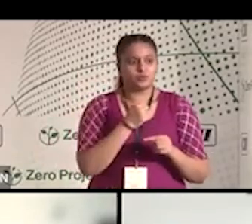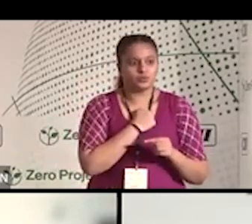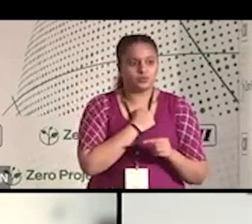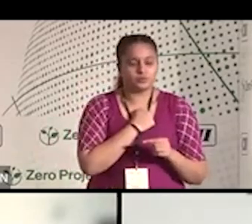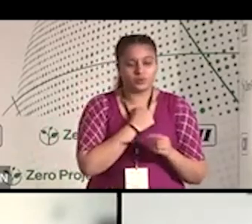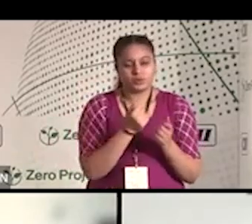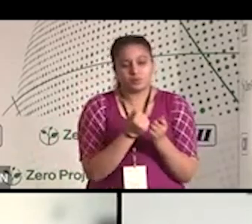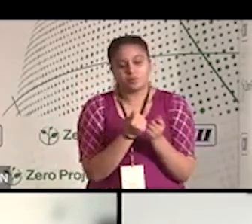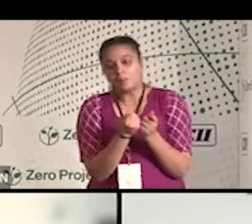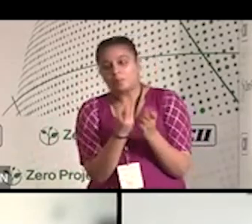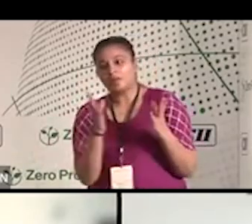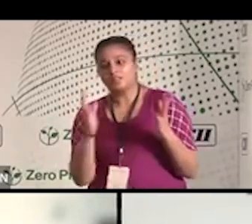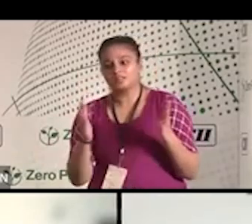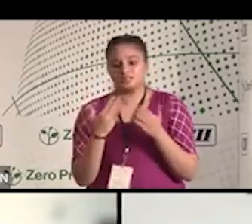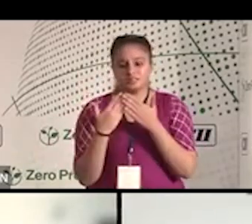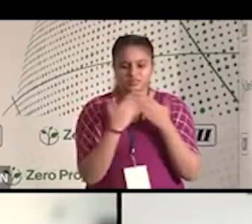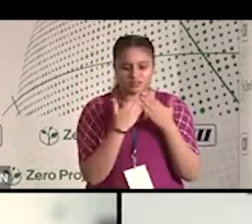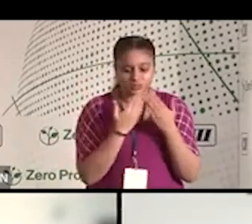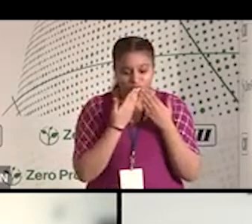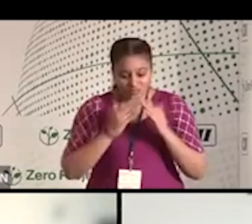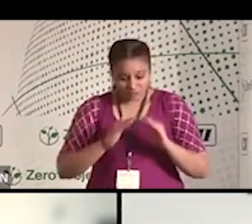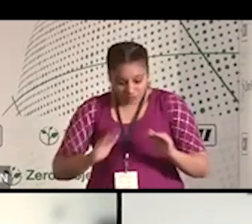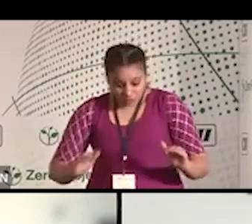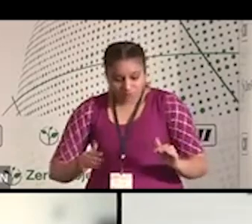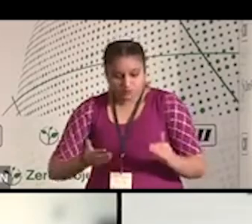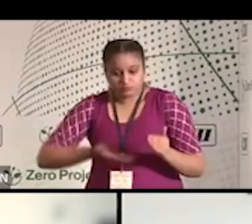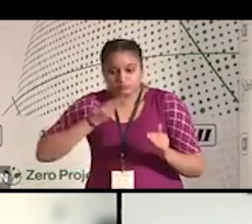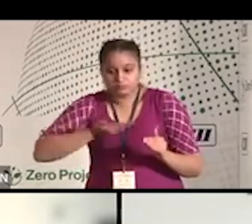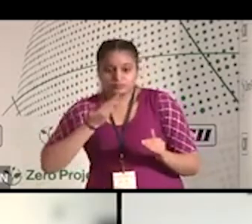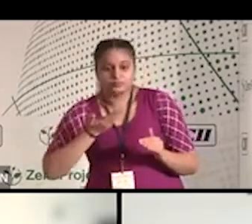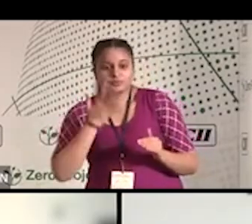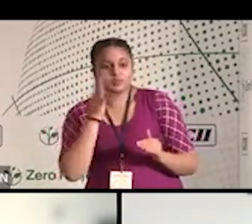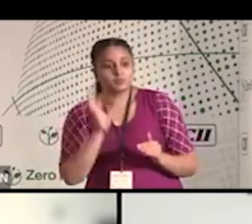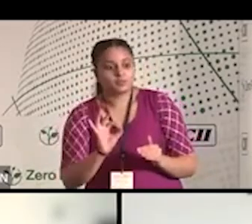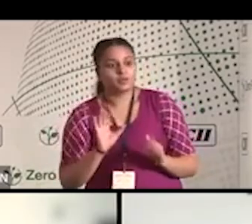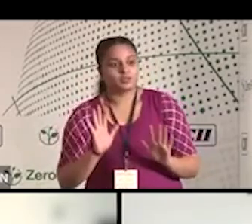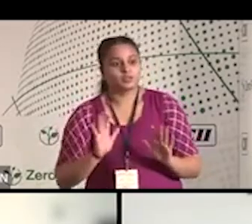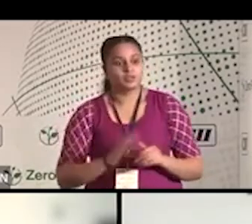that says you have to educate all children, that's great. Are they actually doing it?